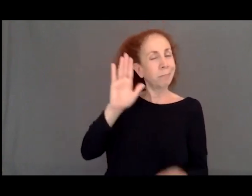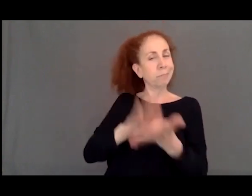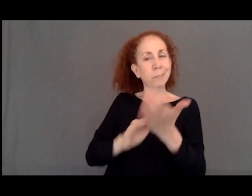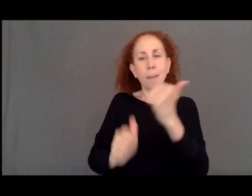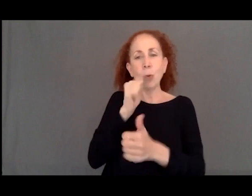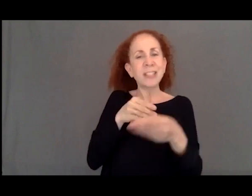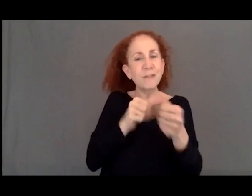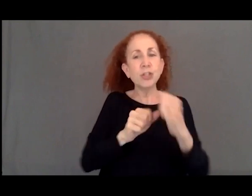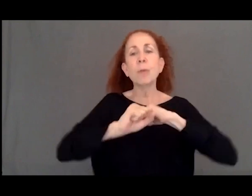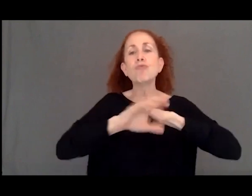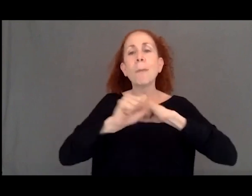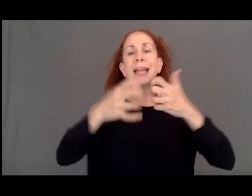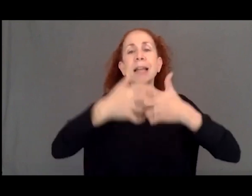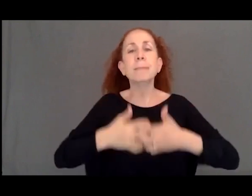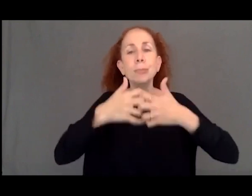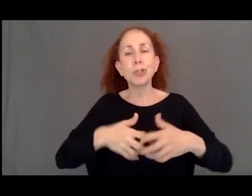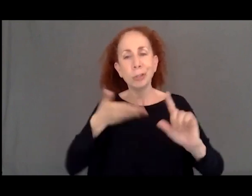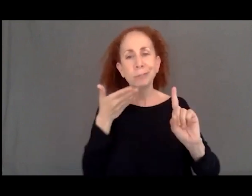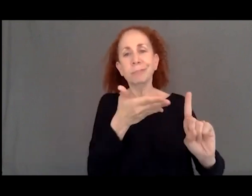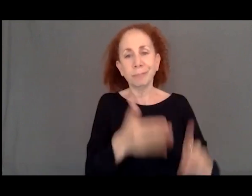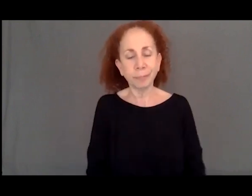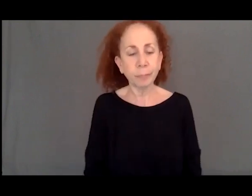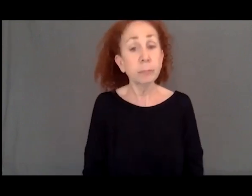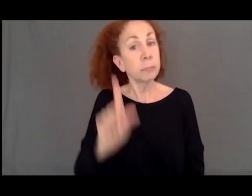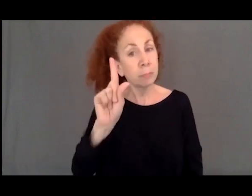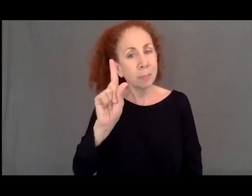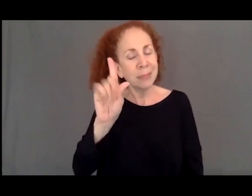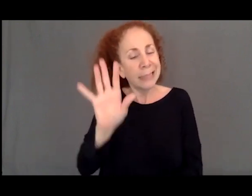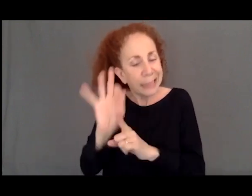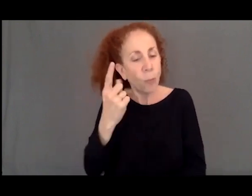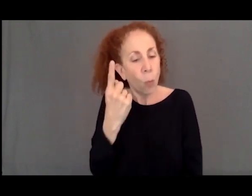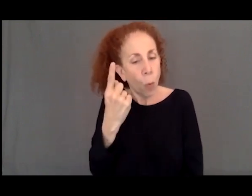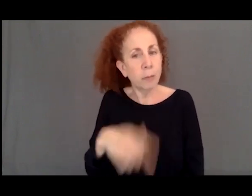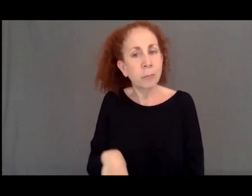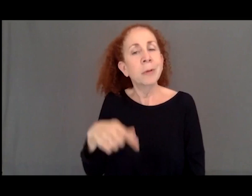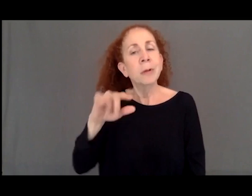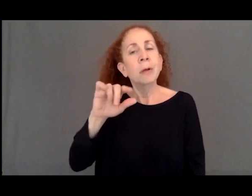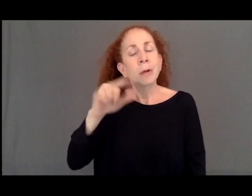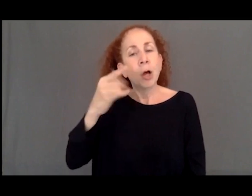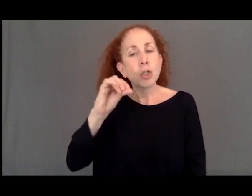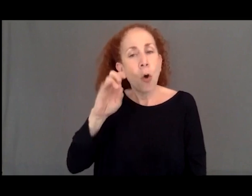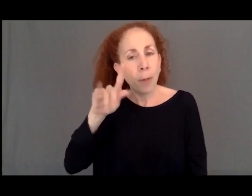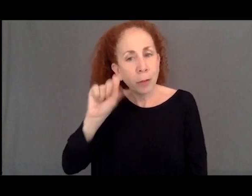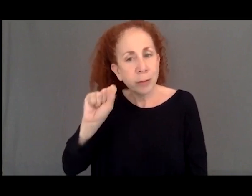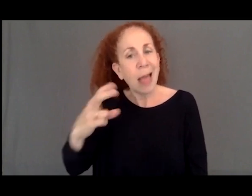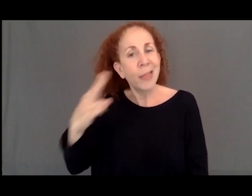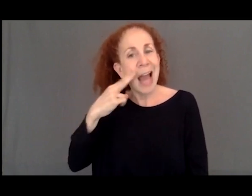efficient propaganda machine ever created, with all due respect to Joseph Goebbels and the Nazis,